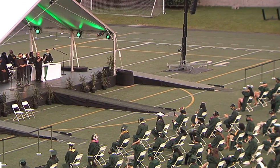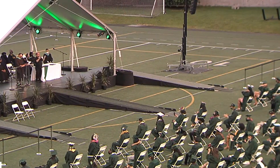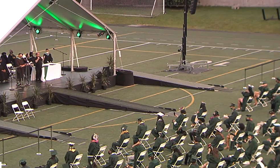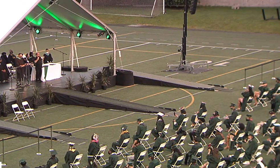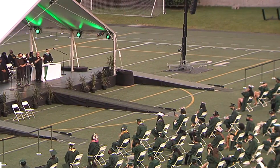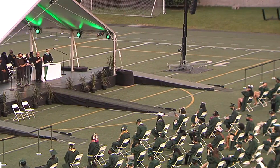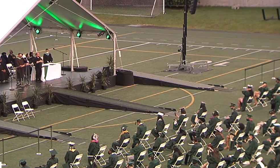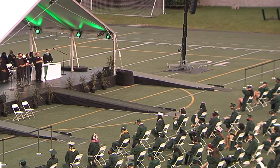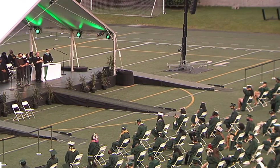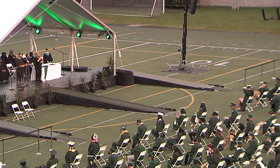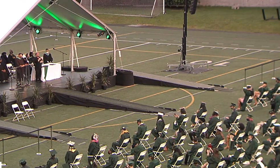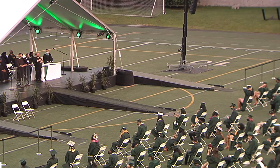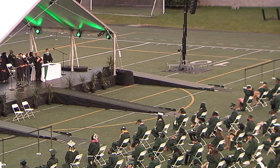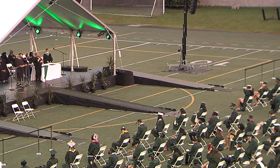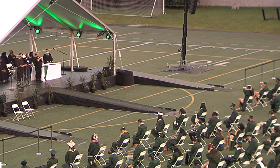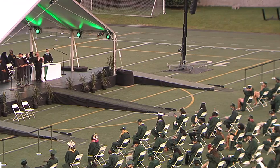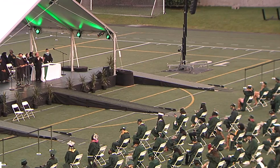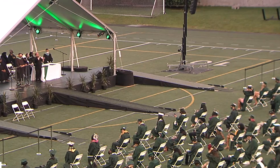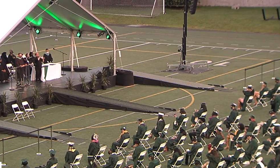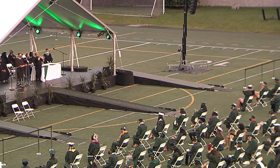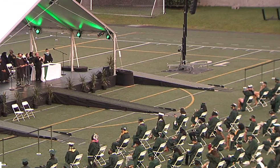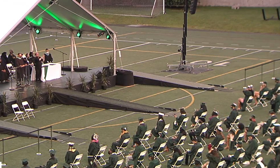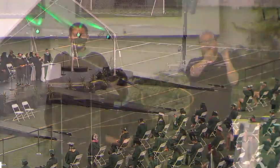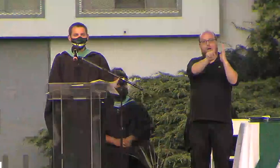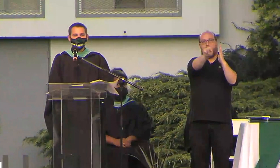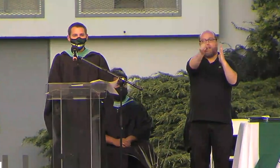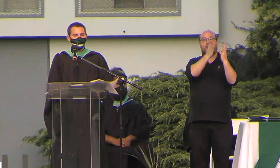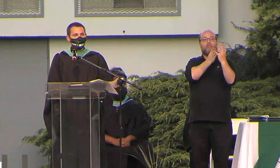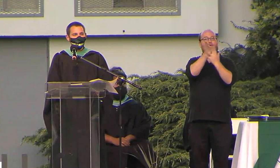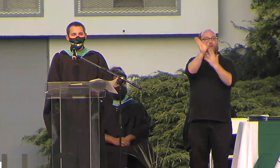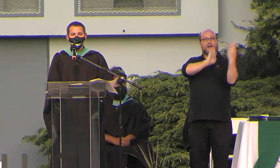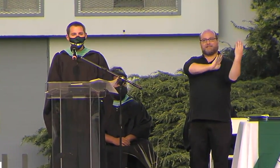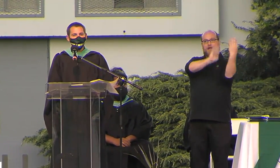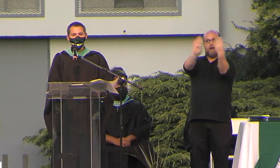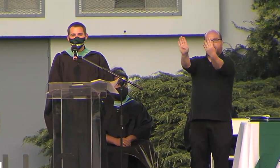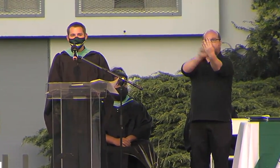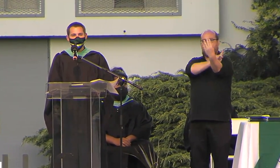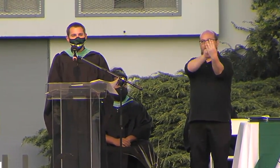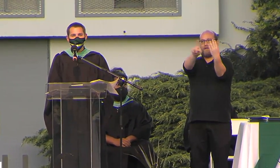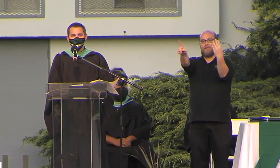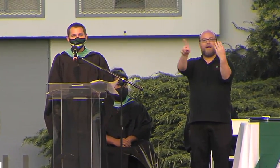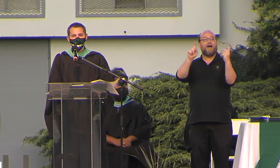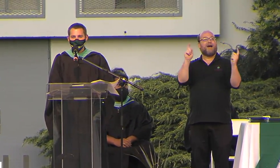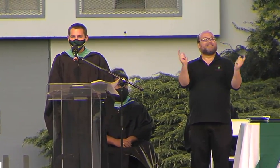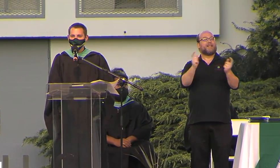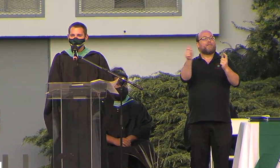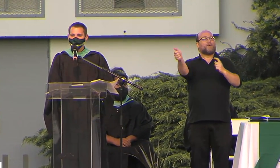Please walk through the tunnel celebrate yourselves one more time